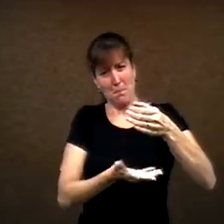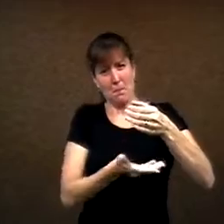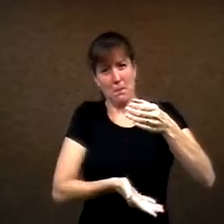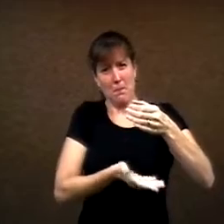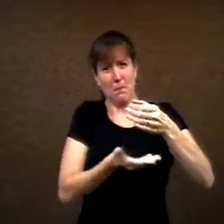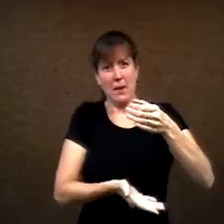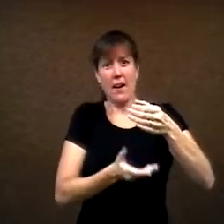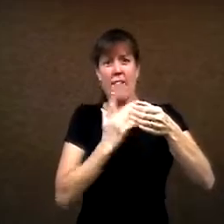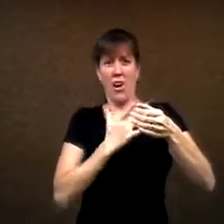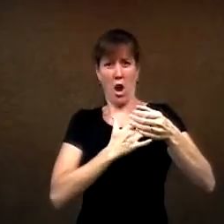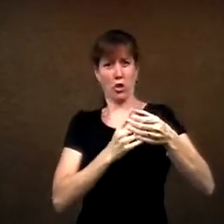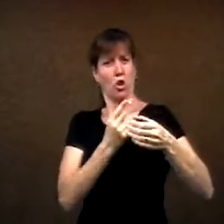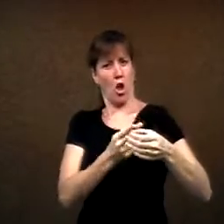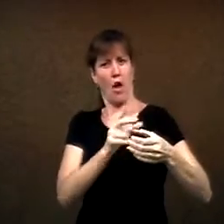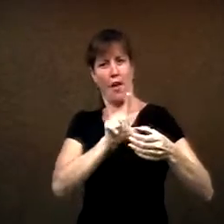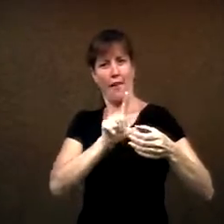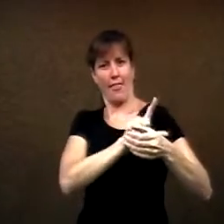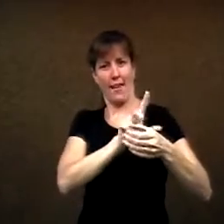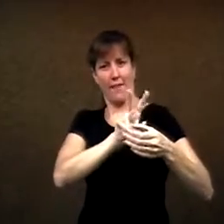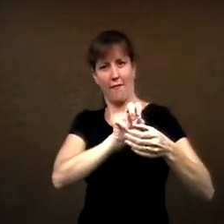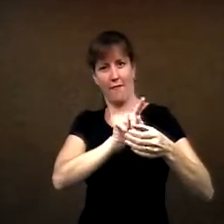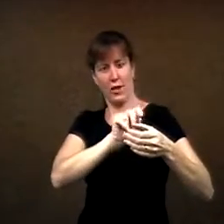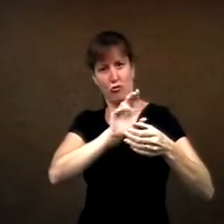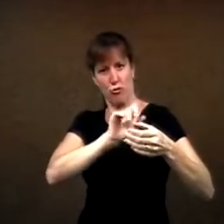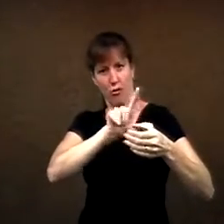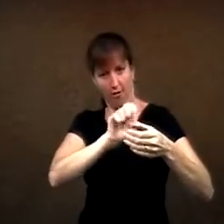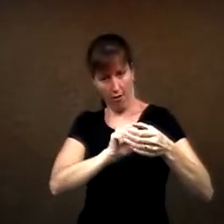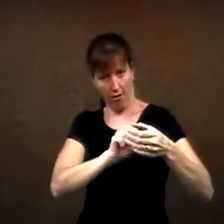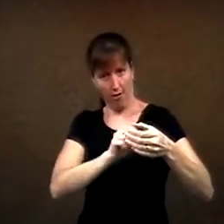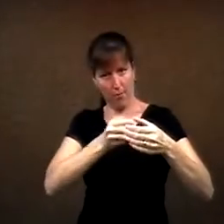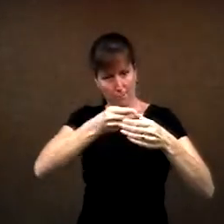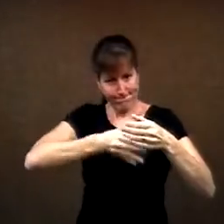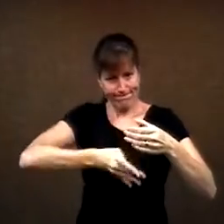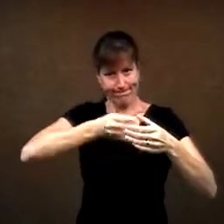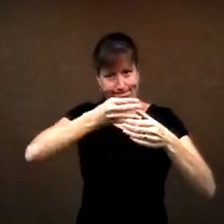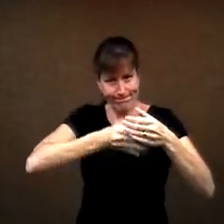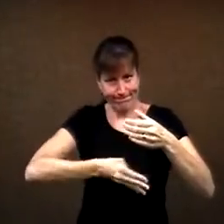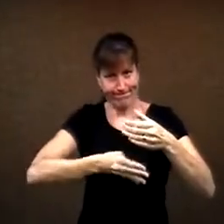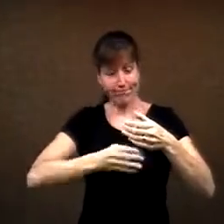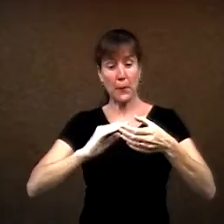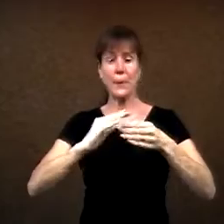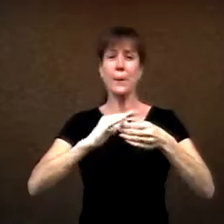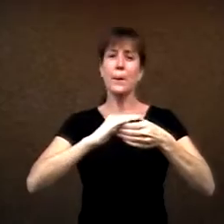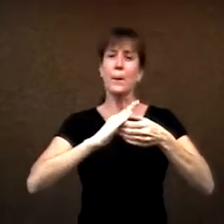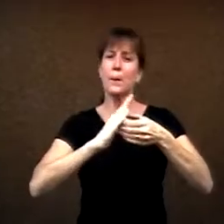known as the left ventricle. The small valve, that protects and ensures that blood flows down,